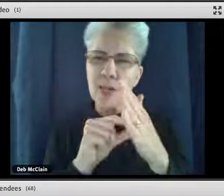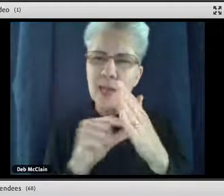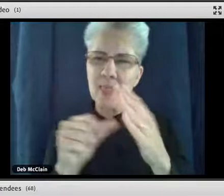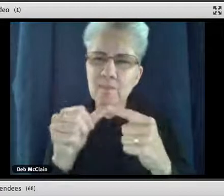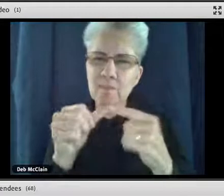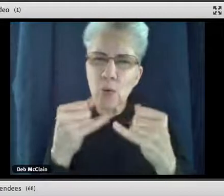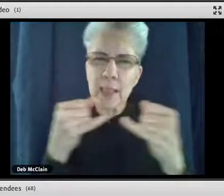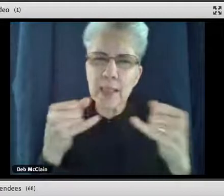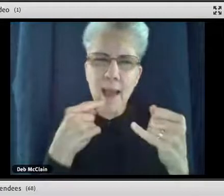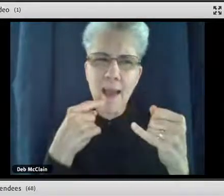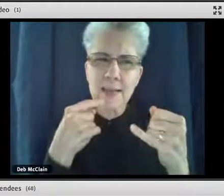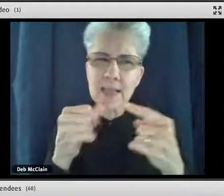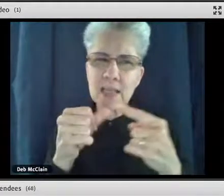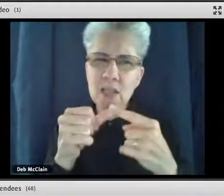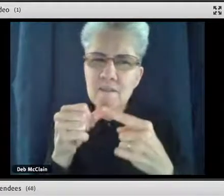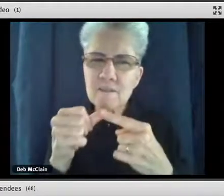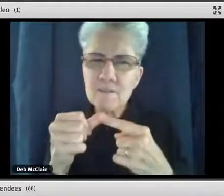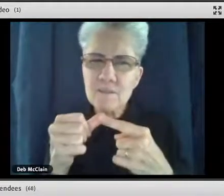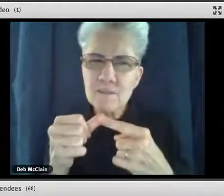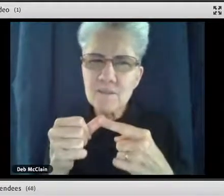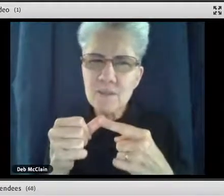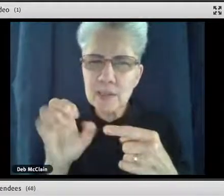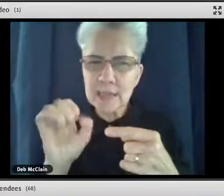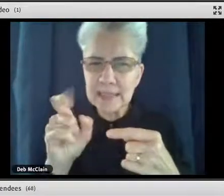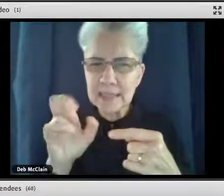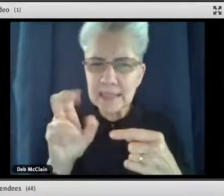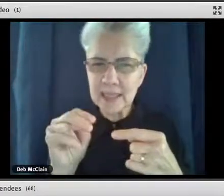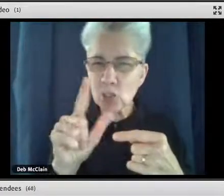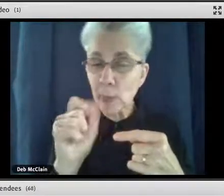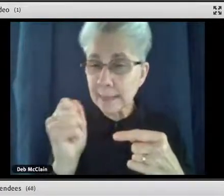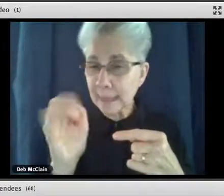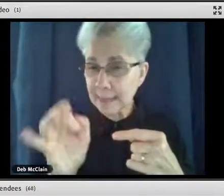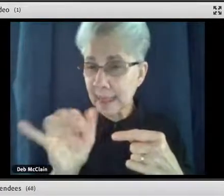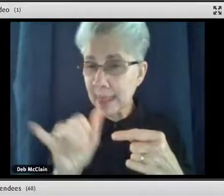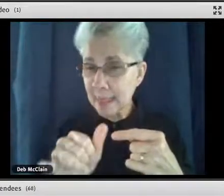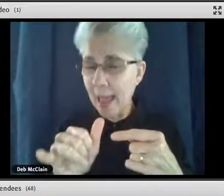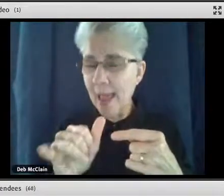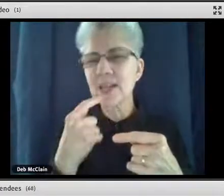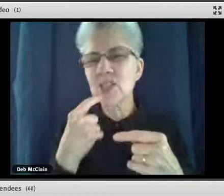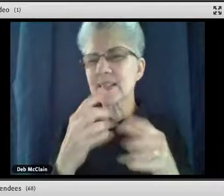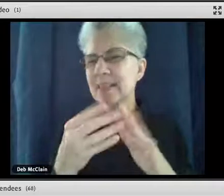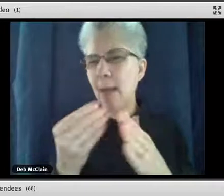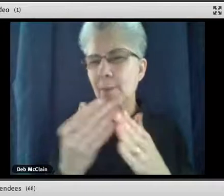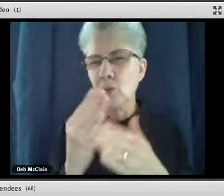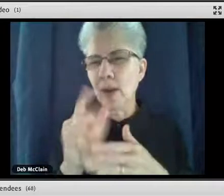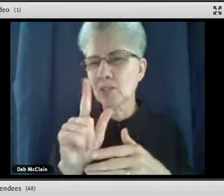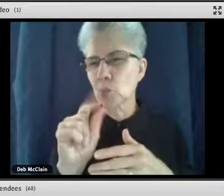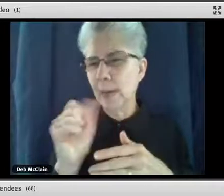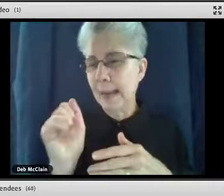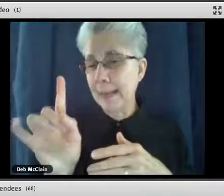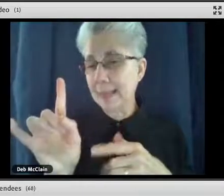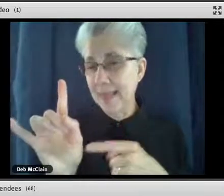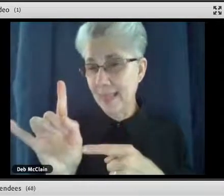So if you look right underneath that first line, where it says, "First Anchor Books Edition, 2019," it just says